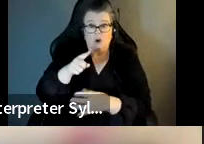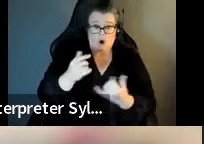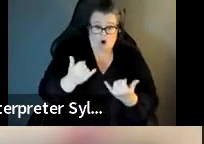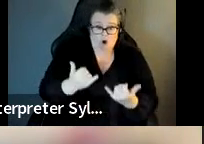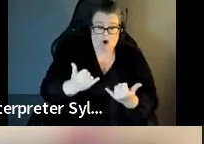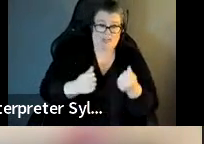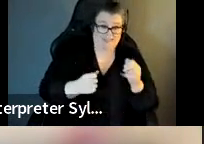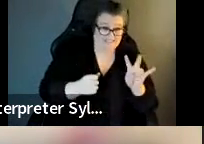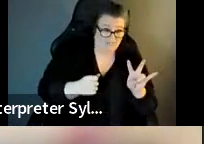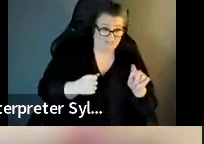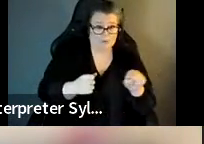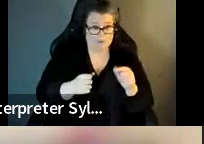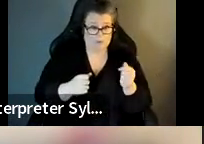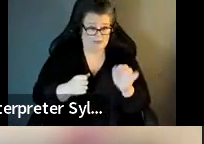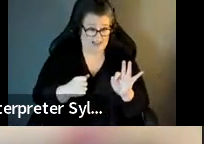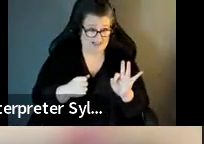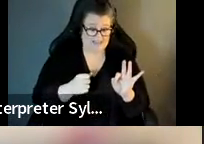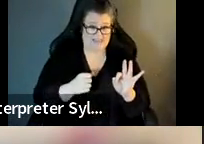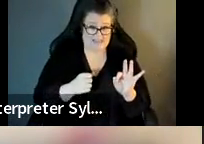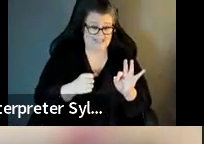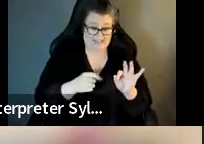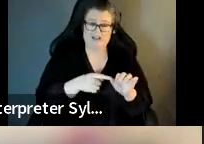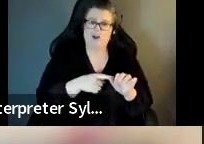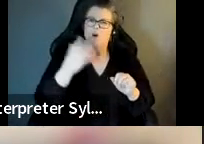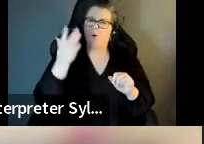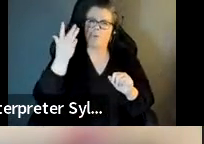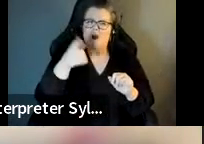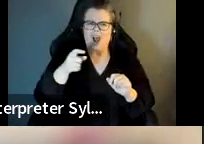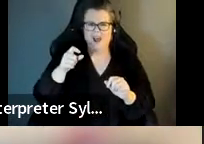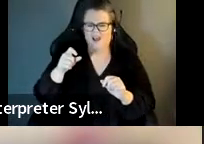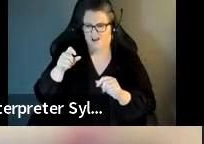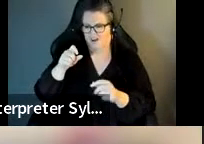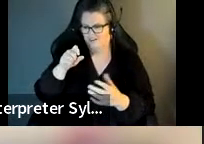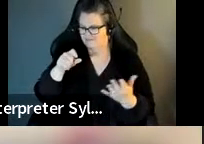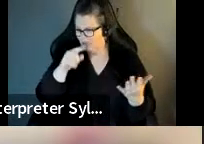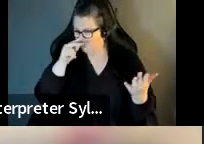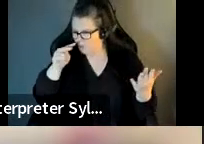Why ask the wheelchairs from 1994 to decide the height of our MDE today?